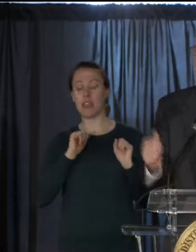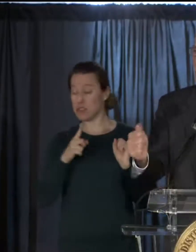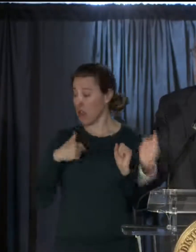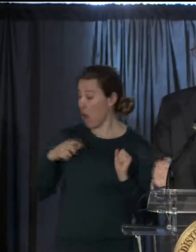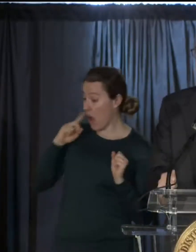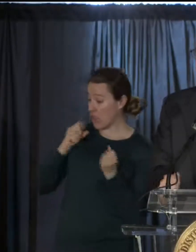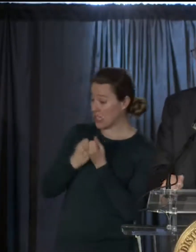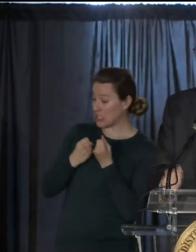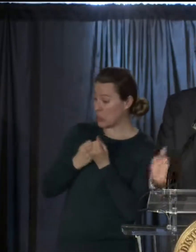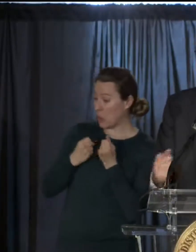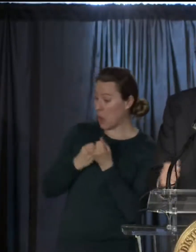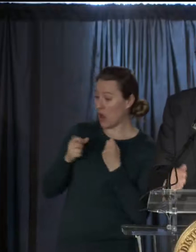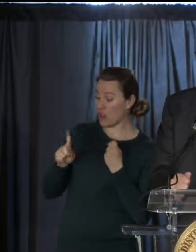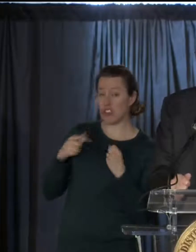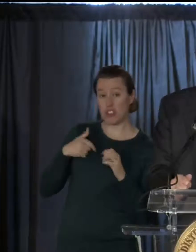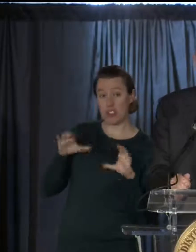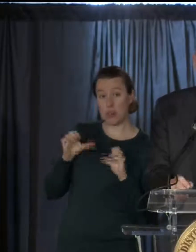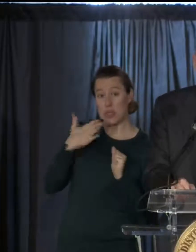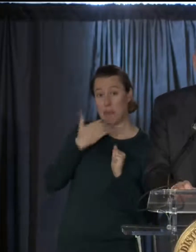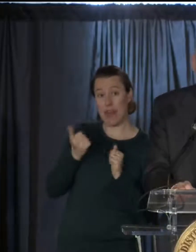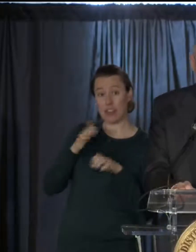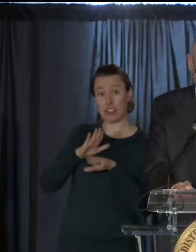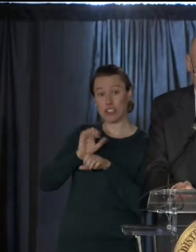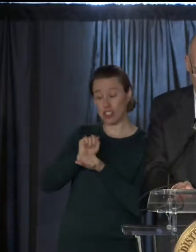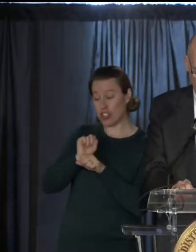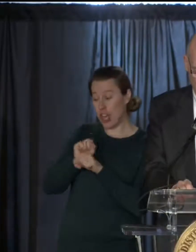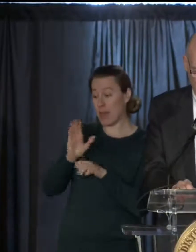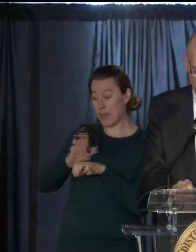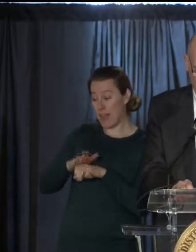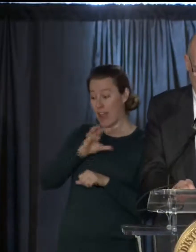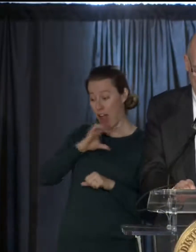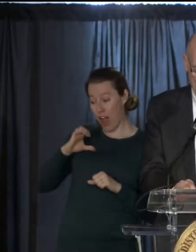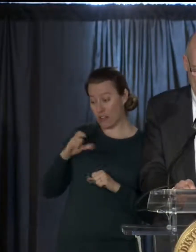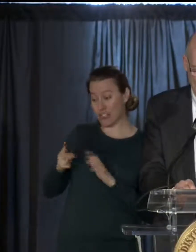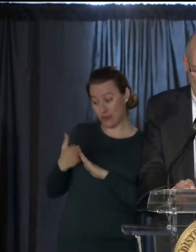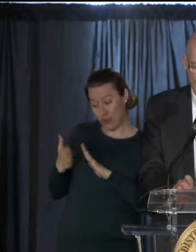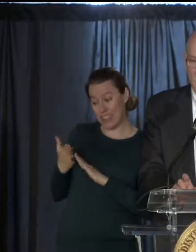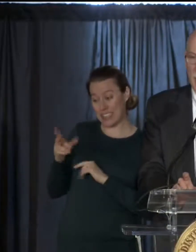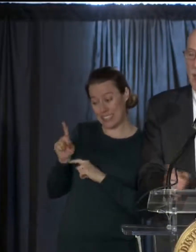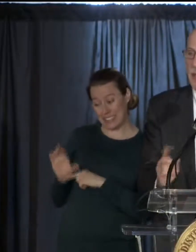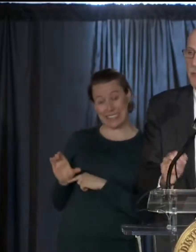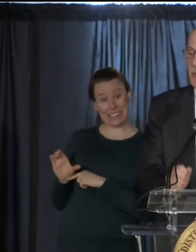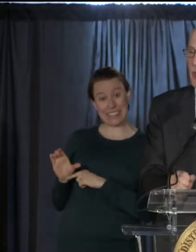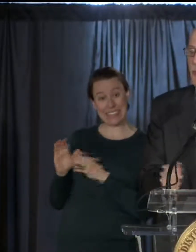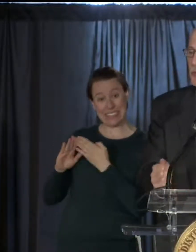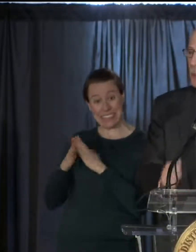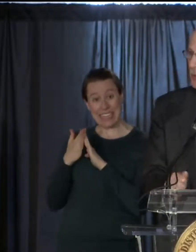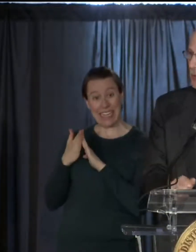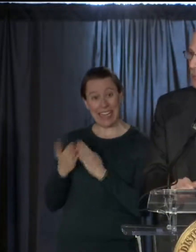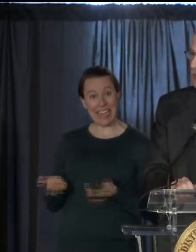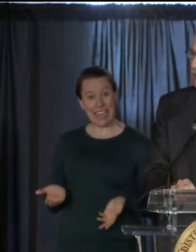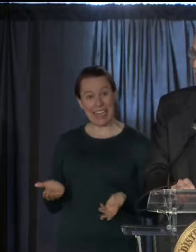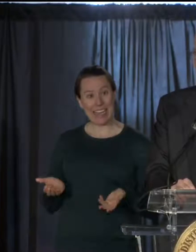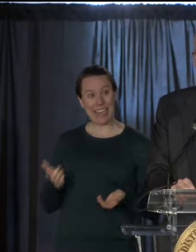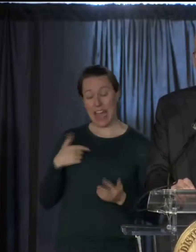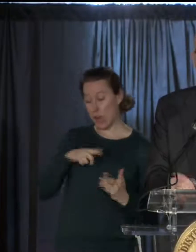YOU ARE DOING A BETTER JOB THAN THE CONGRESS IS IN RUNNING THE FISCAL AFFAIRS OF THE CITY. BUT I'LL SUPPORT BUDGET AUTONOMY